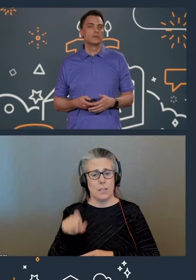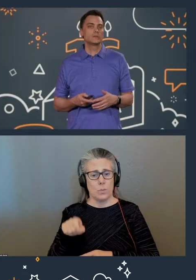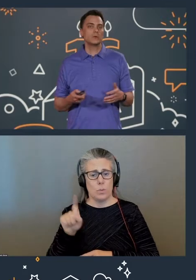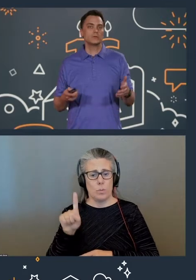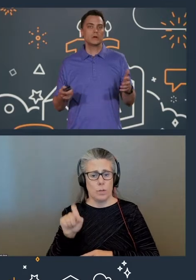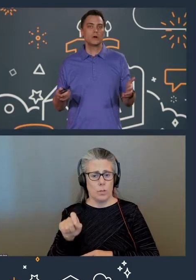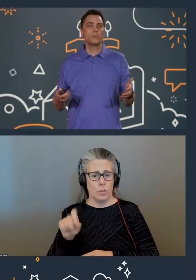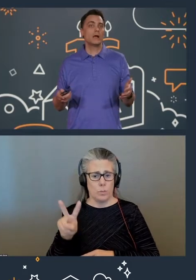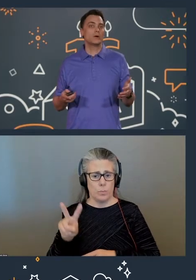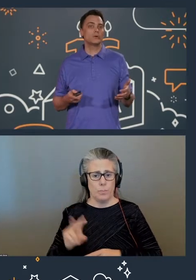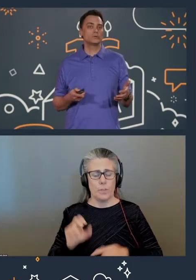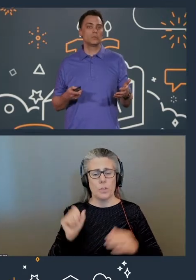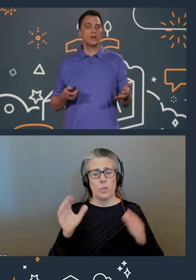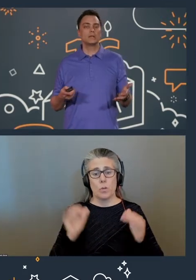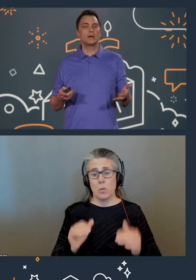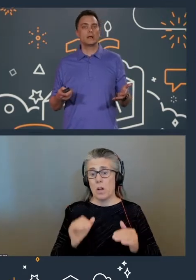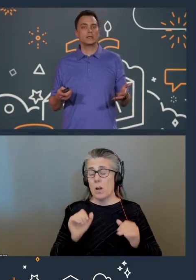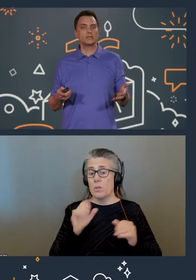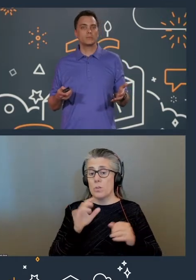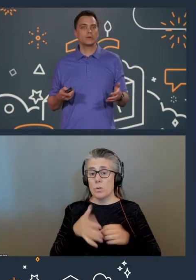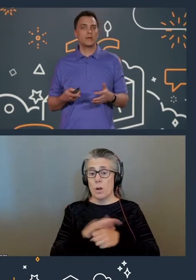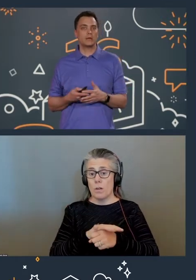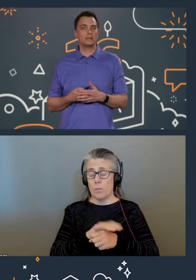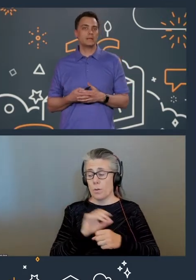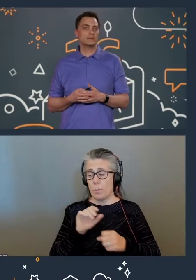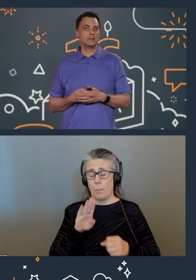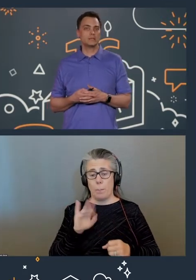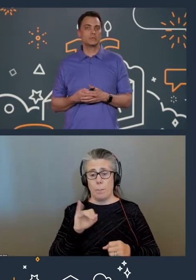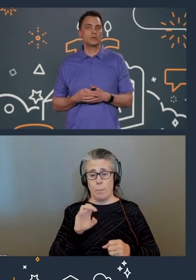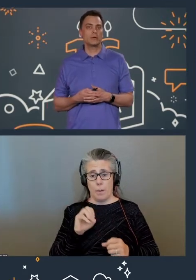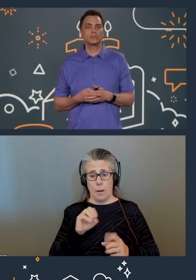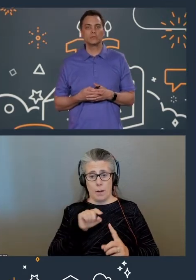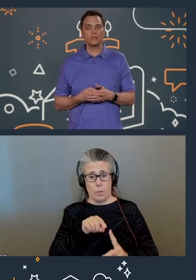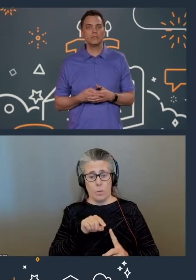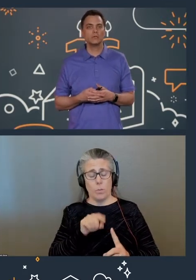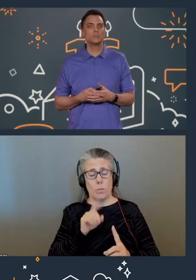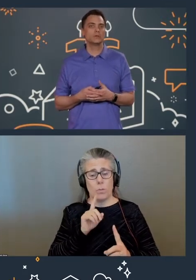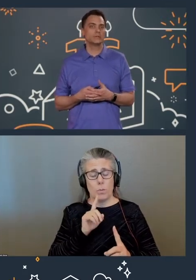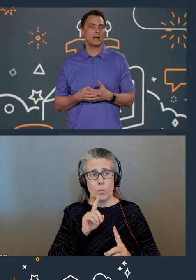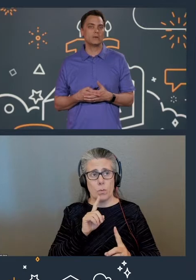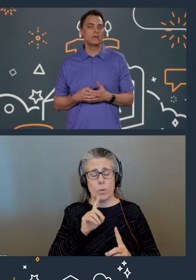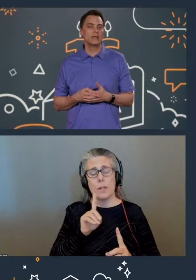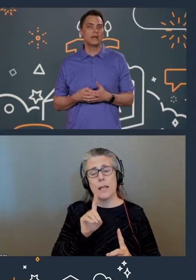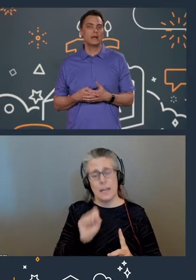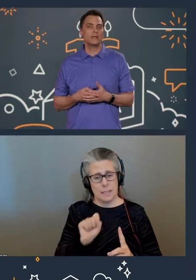So, Takara Bio was one customer that, DataSync customer, that was looking to build out